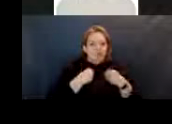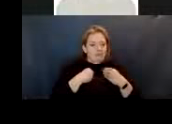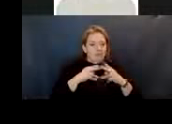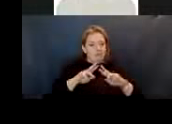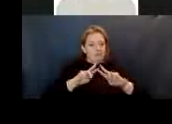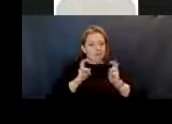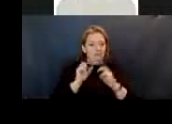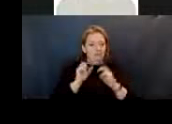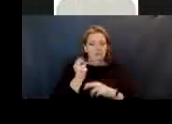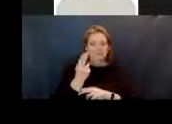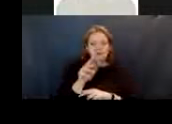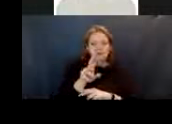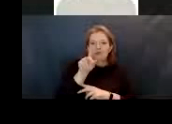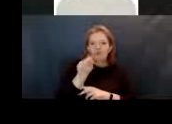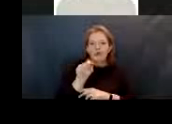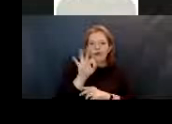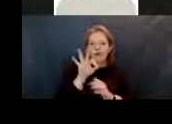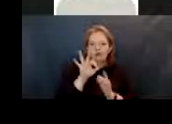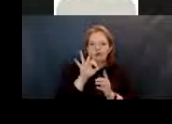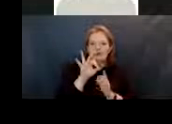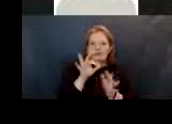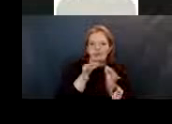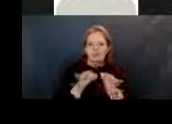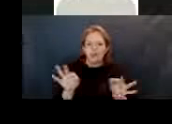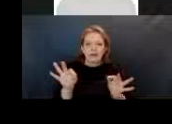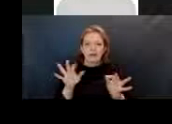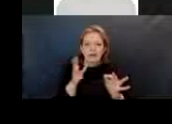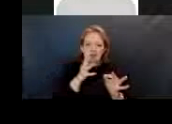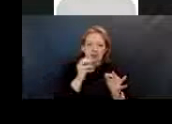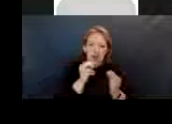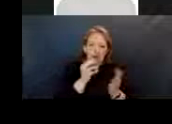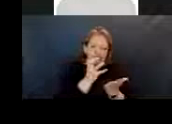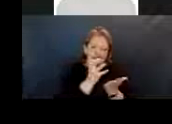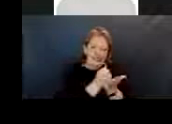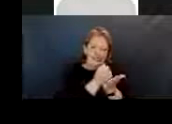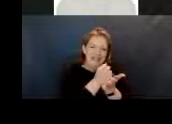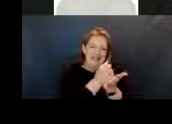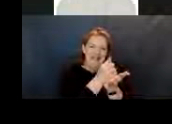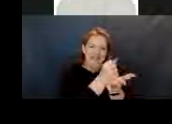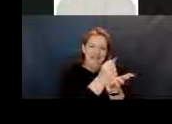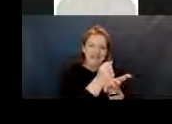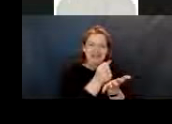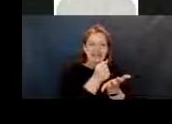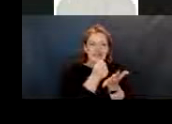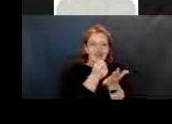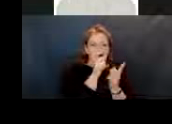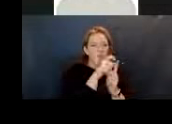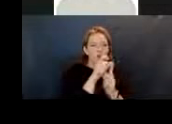and milking words and phrases for their sonic values while bringing them into a notion of